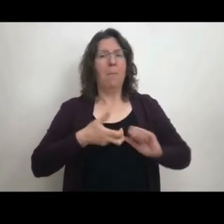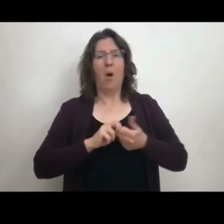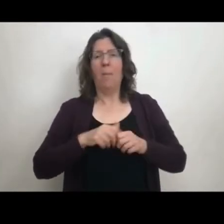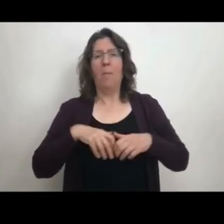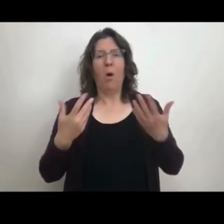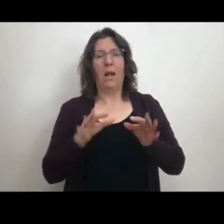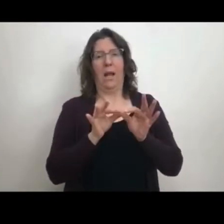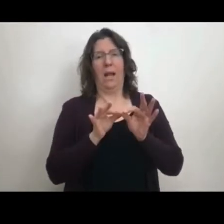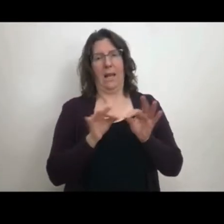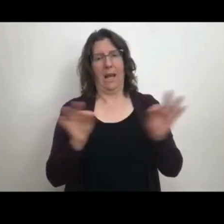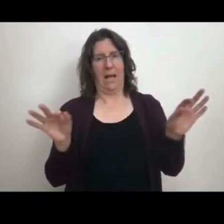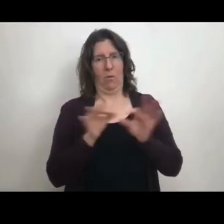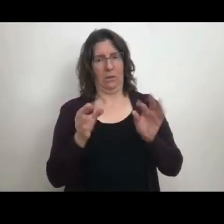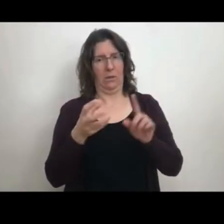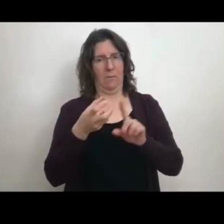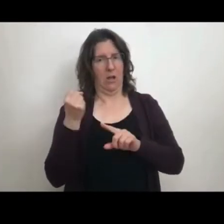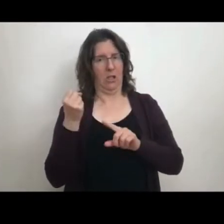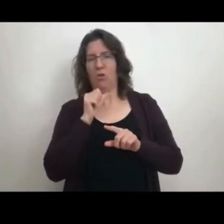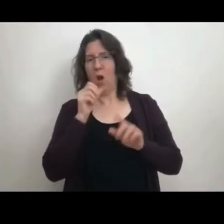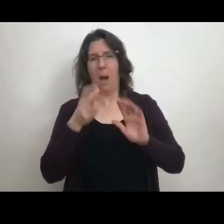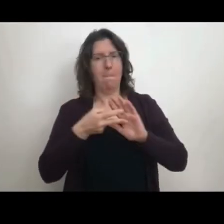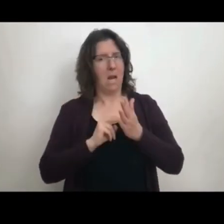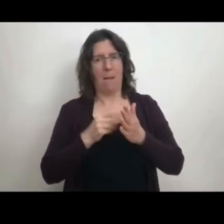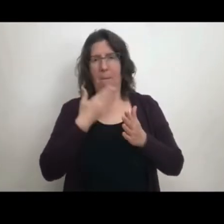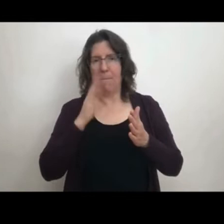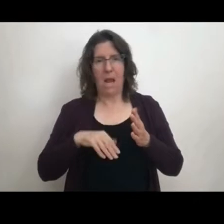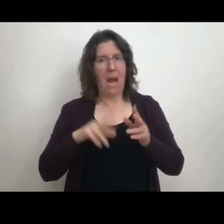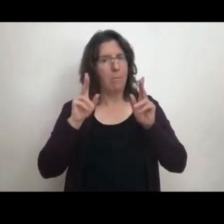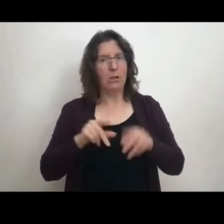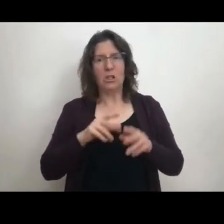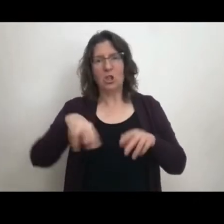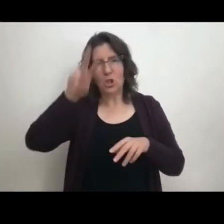It was NOT because they were badly behaved, stupid, or any other reason.